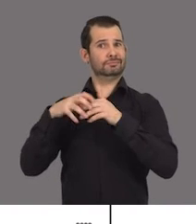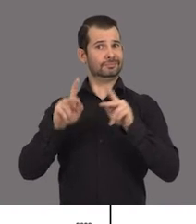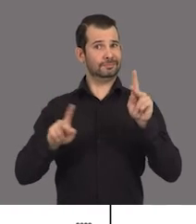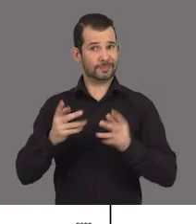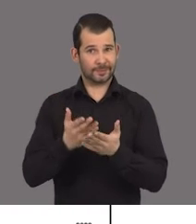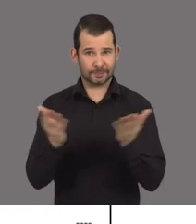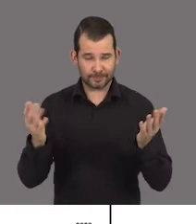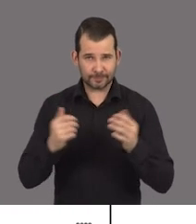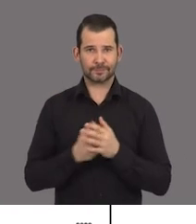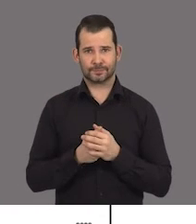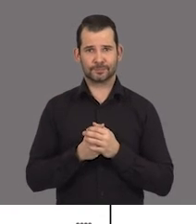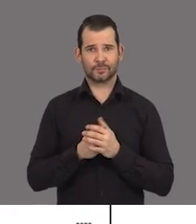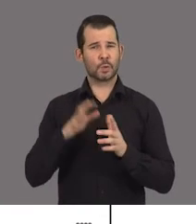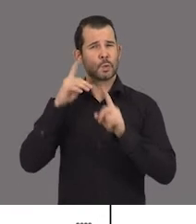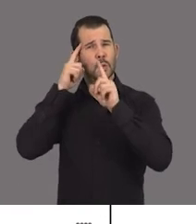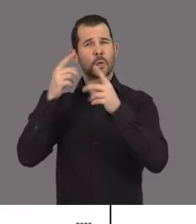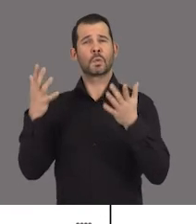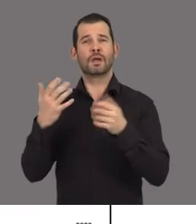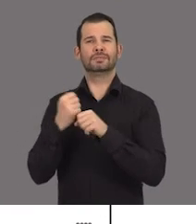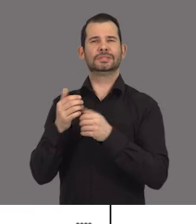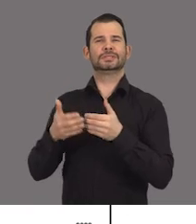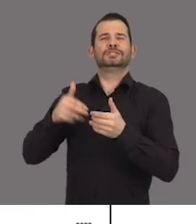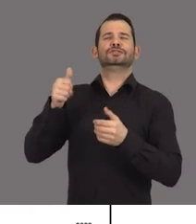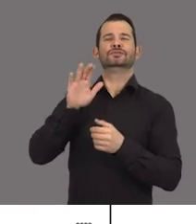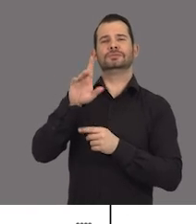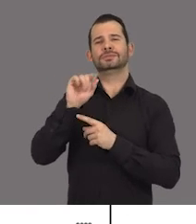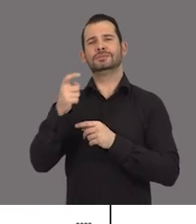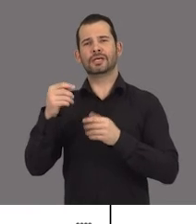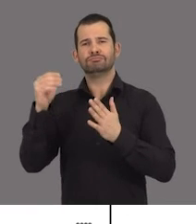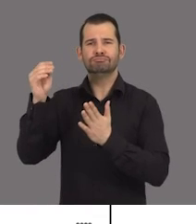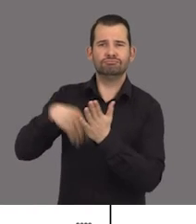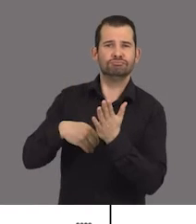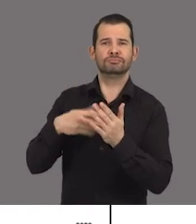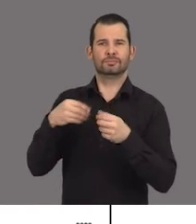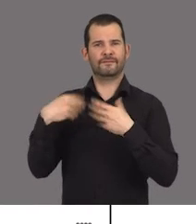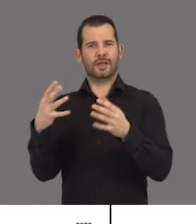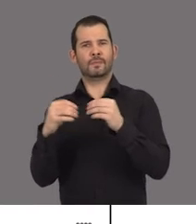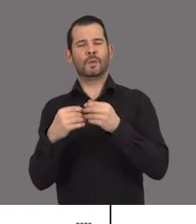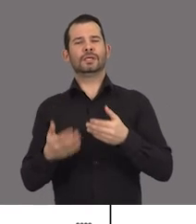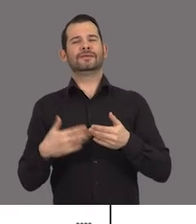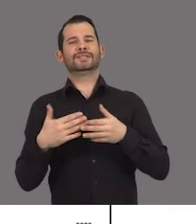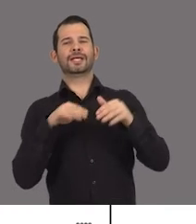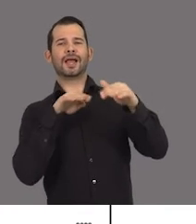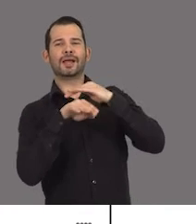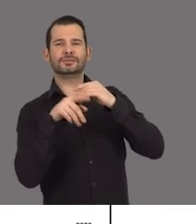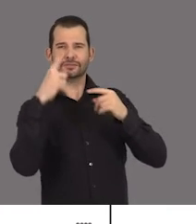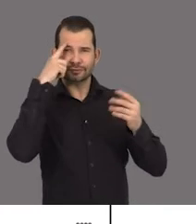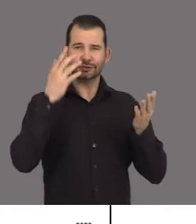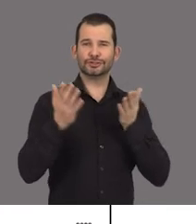The goal is to make it easier to do your taxes and provide more convenient access to services.